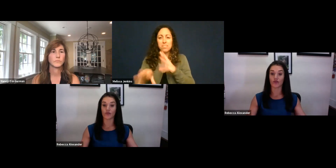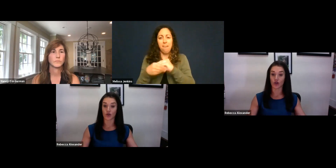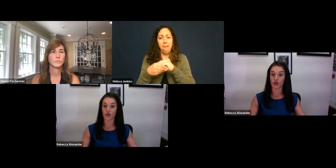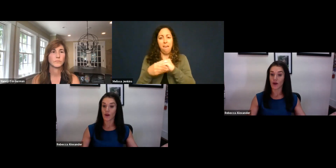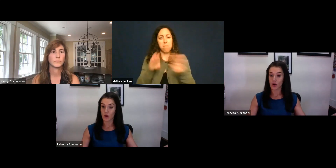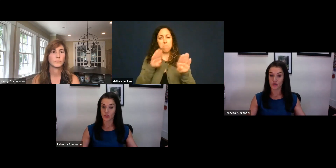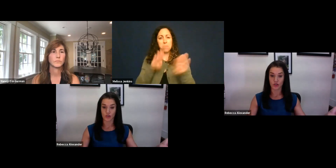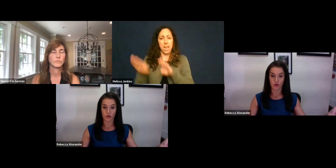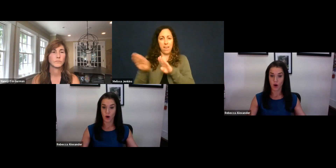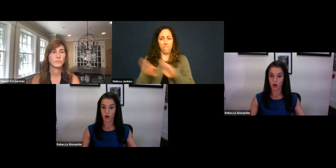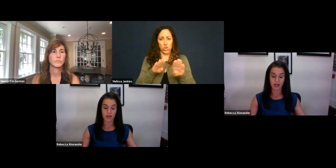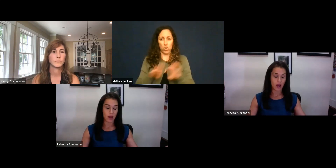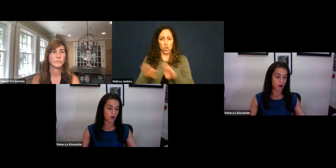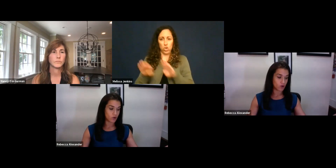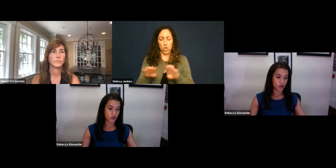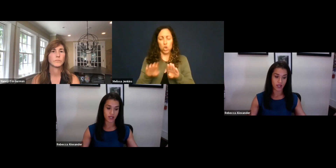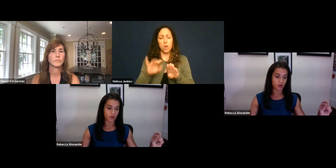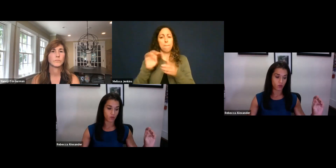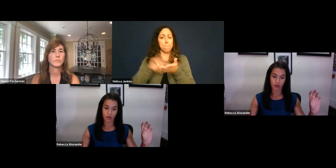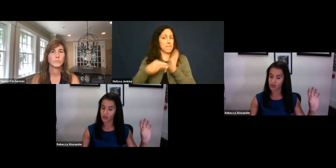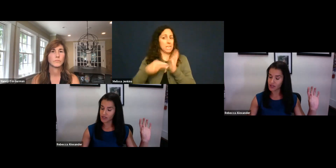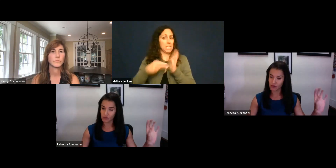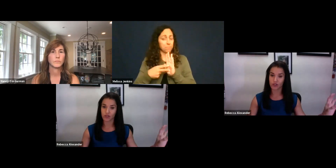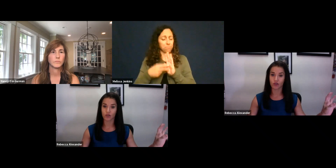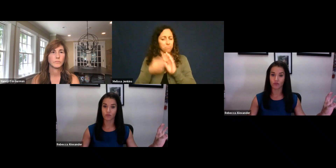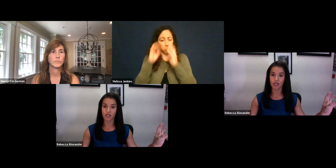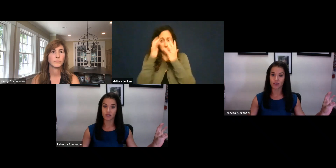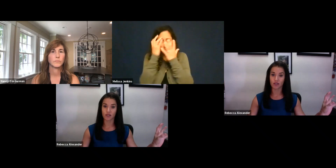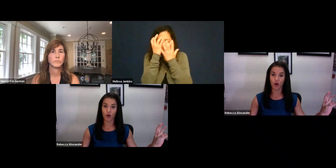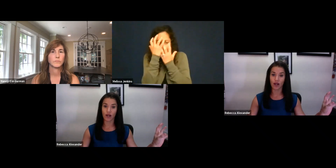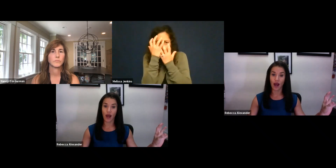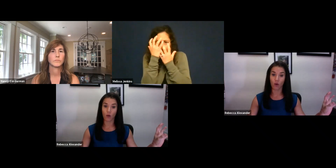of your house or your apartment. Now I understand that we are different circumstances right now.